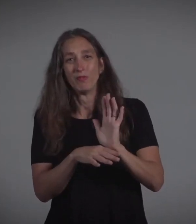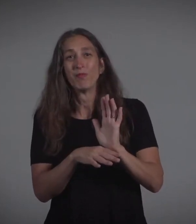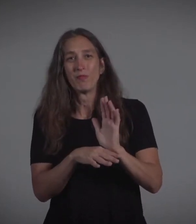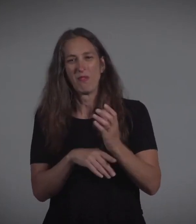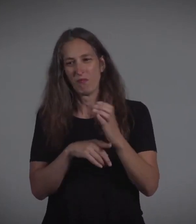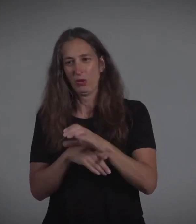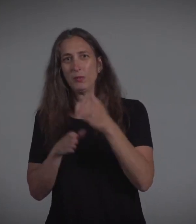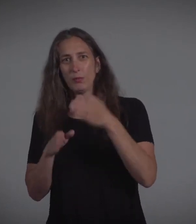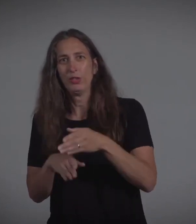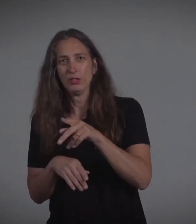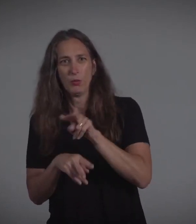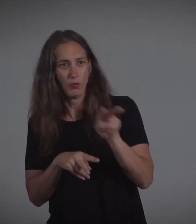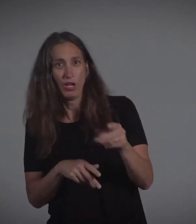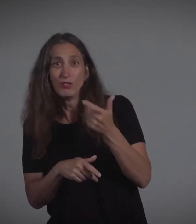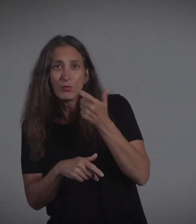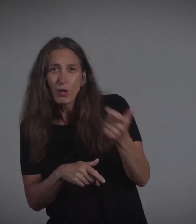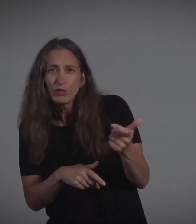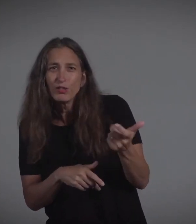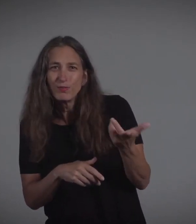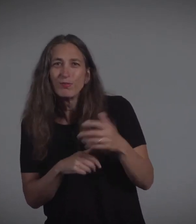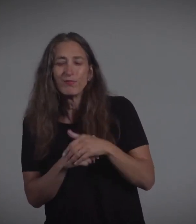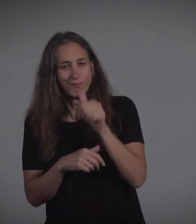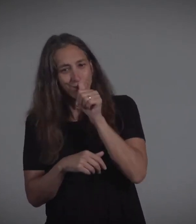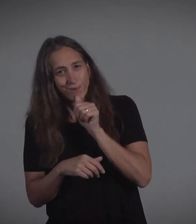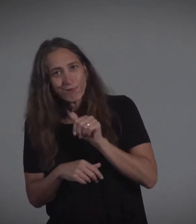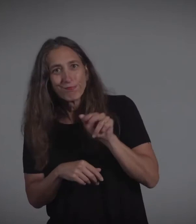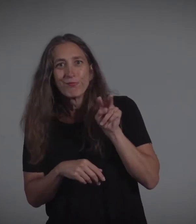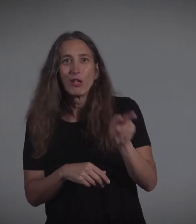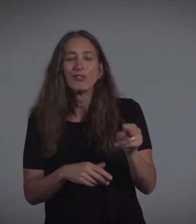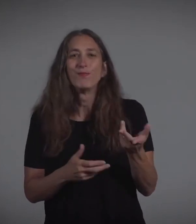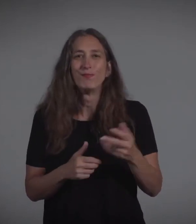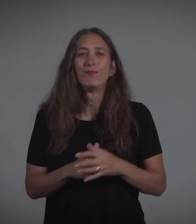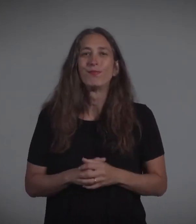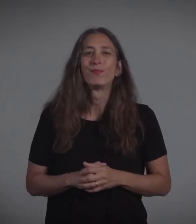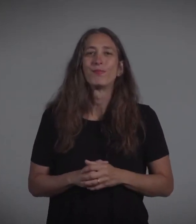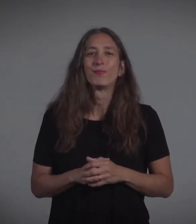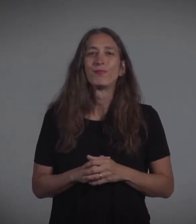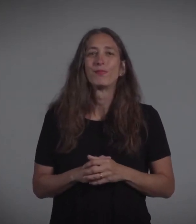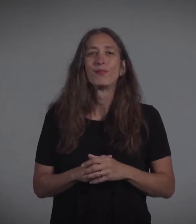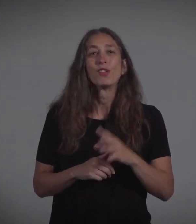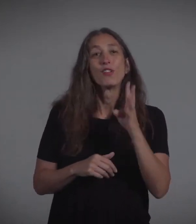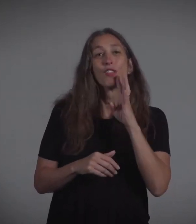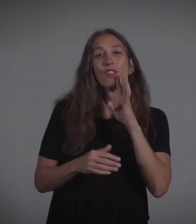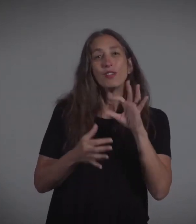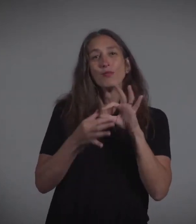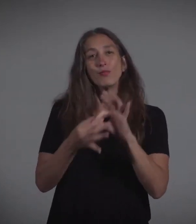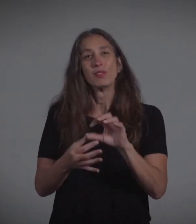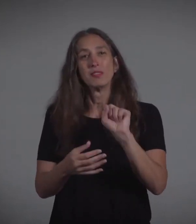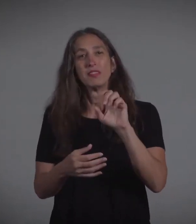The abuser may force their partner to look at porn pictures or videos, even if they don't want to.